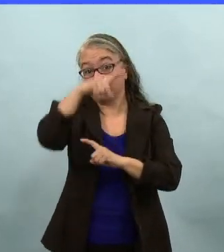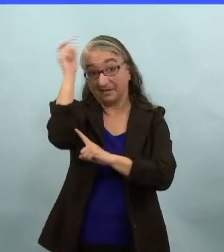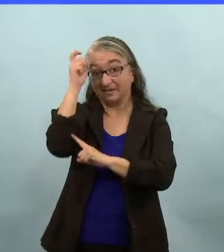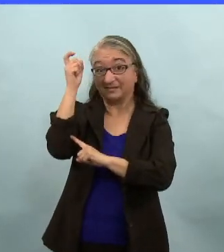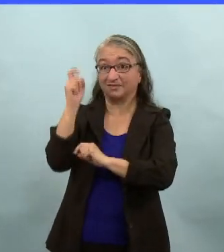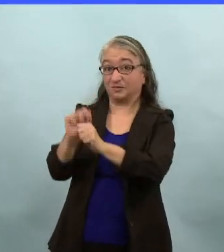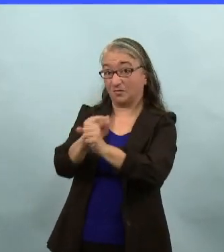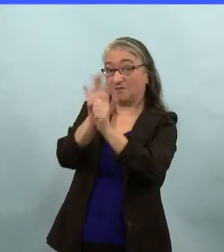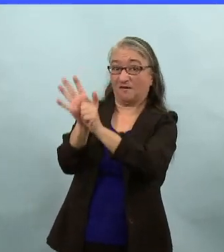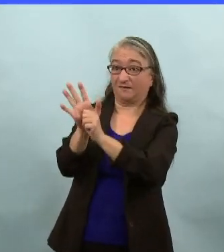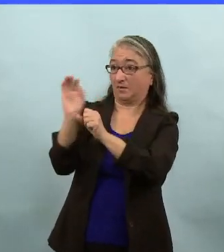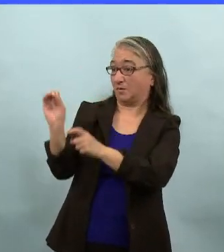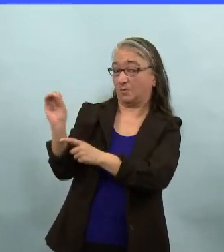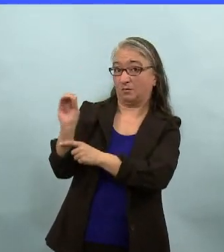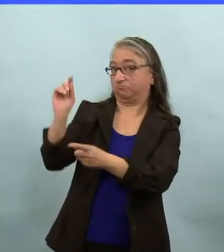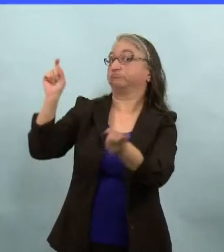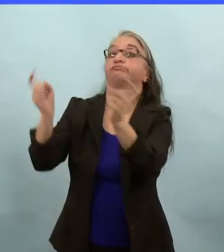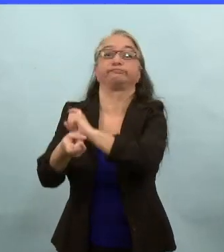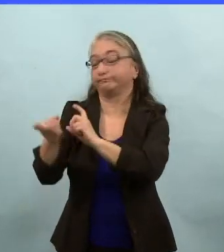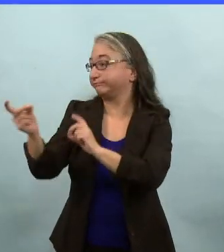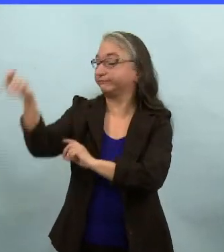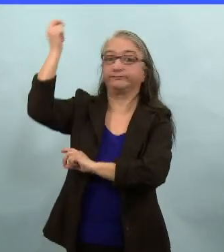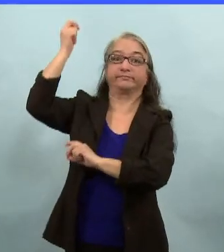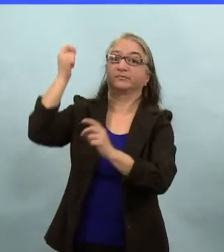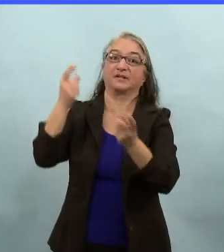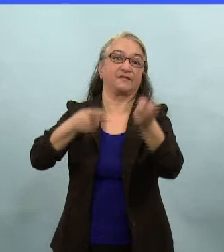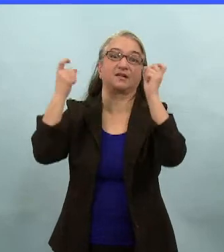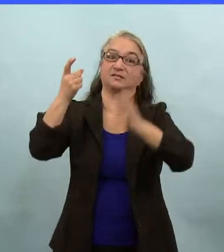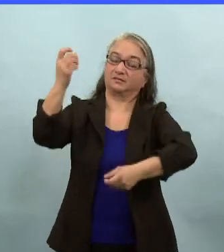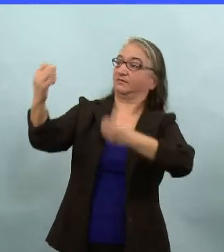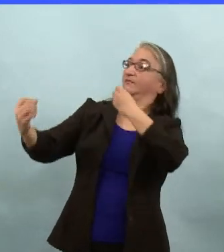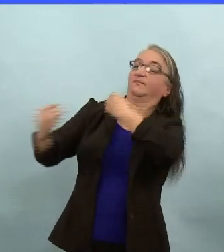and like i said at the beginning this is almost behaving like an entirely different virus